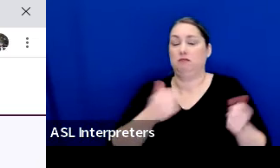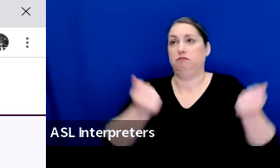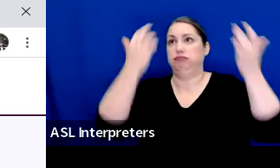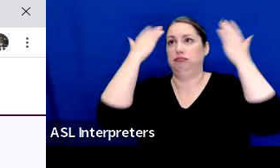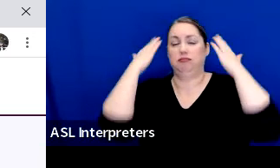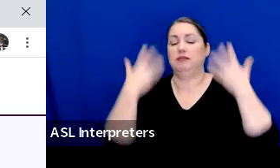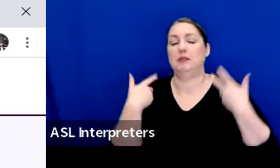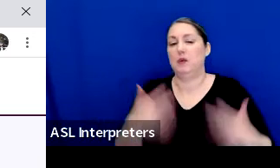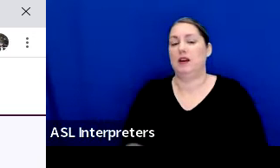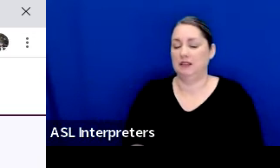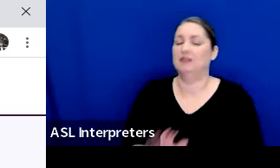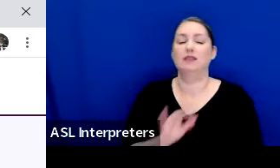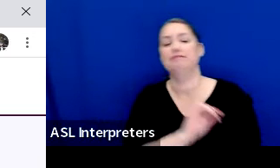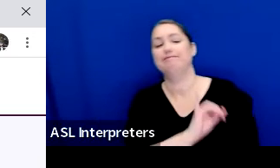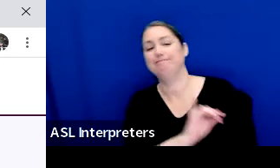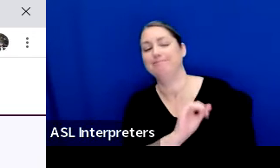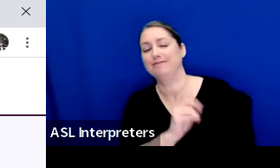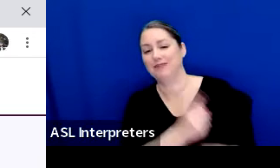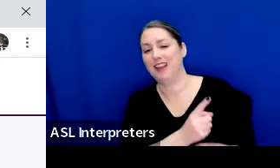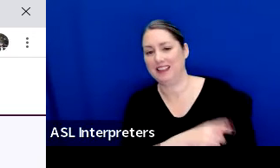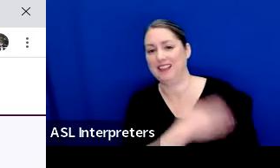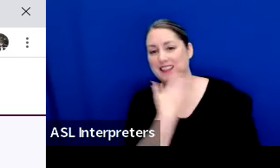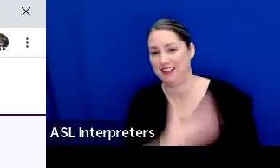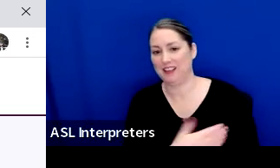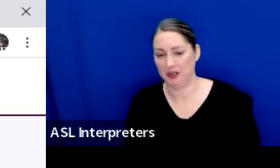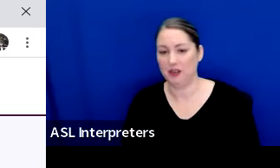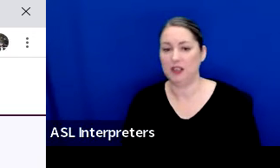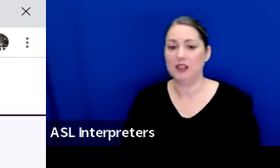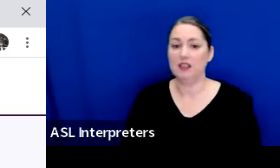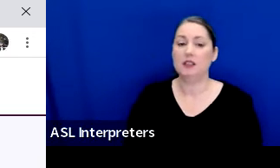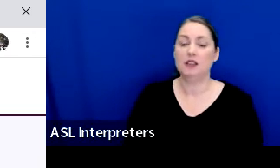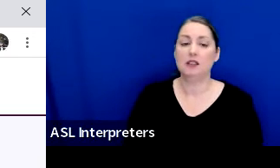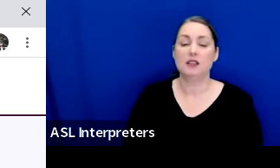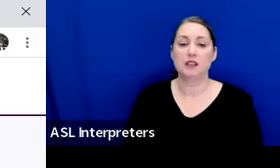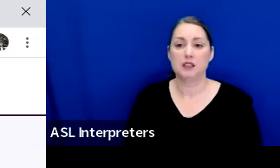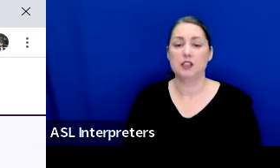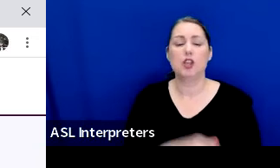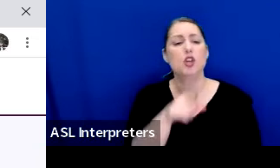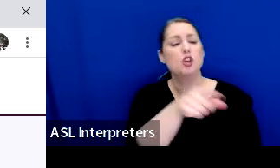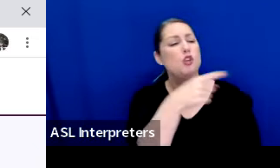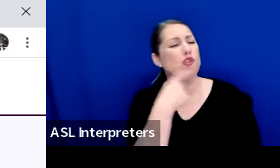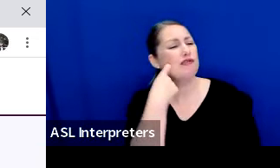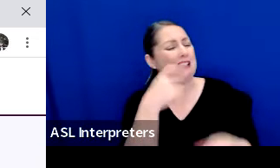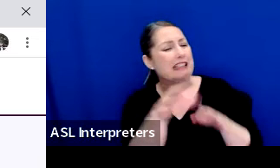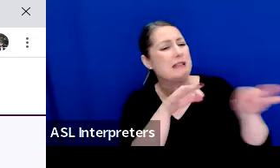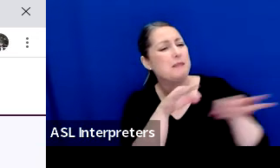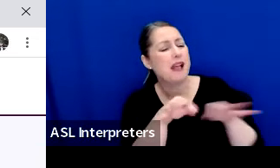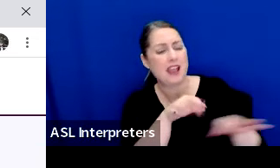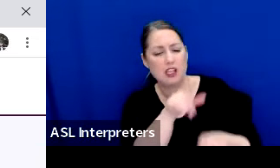And so there and you also pointed out that you could easily grab part of a course or combine courses and edit the problems.